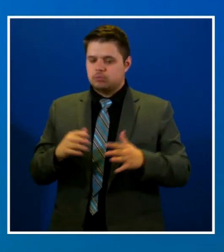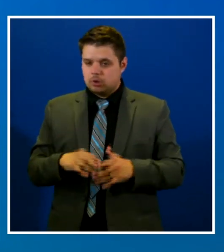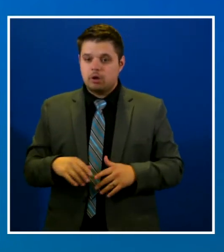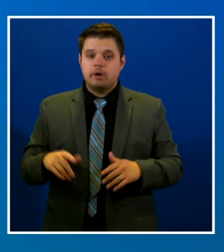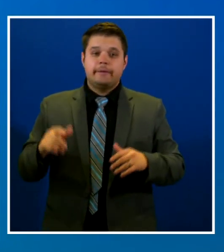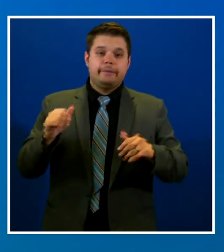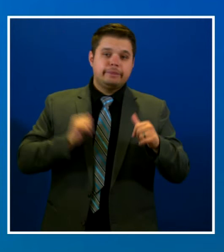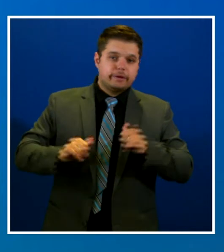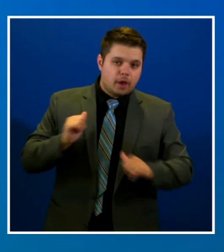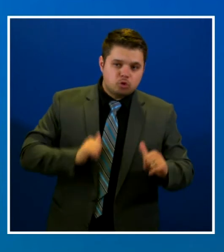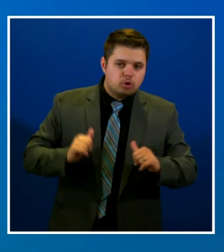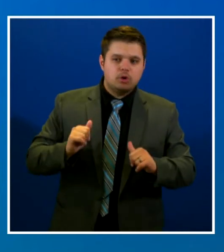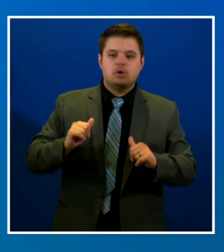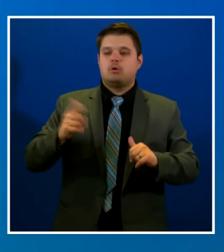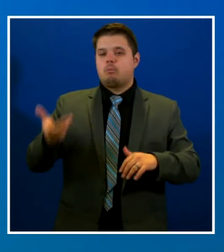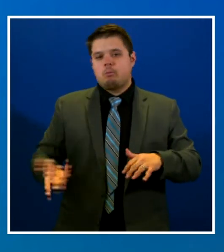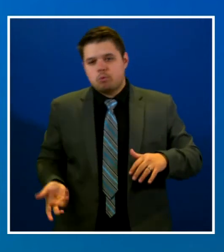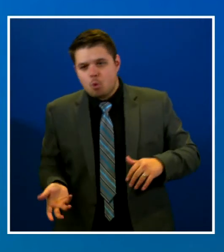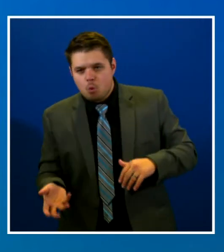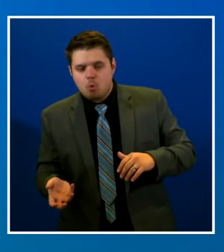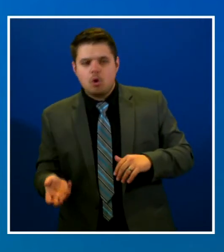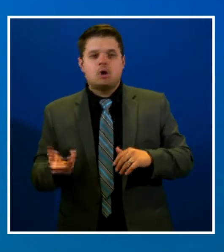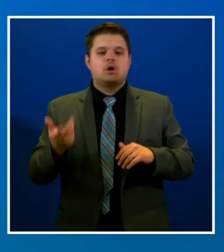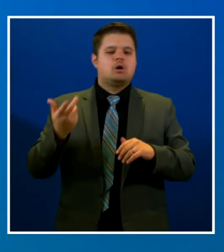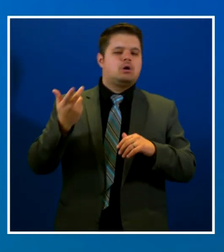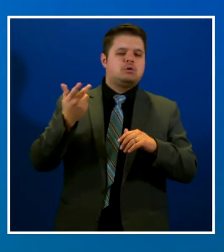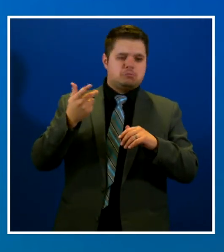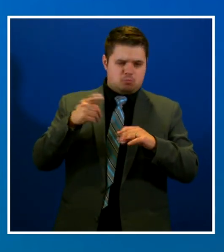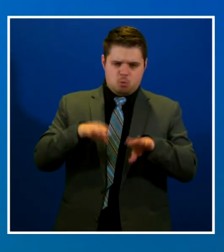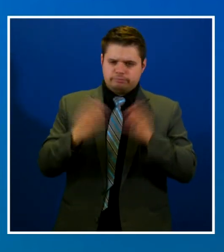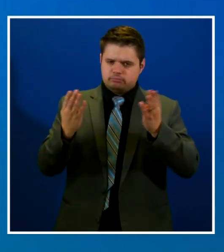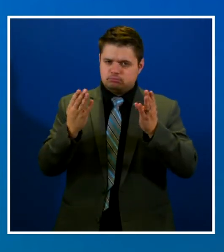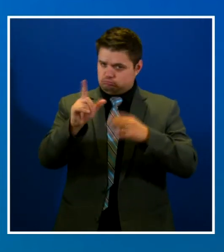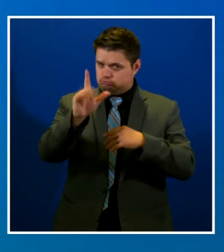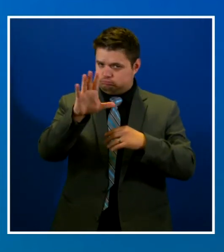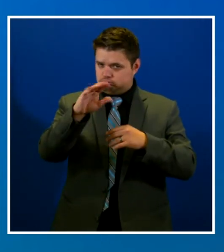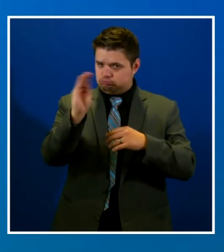reopen, again with a maximum occupancy of 25% capacity or 200